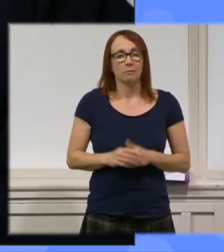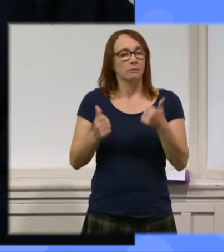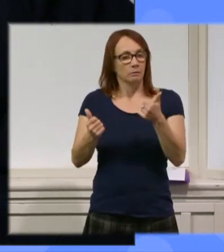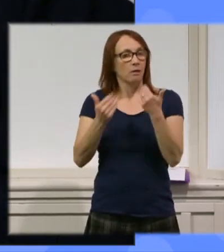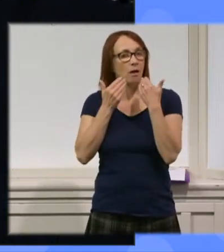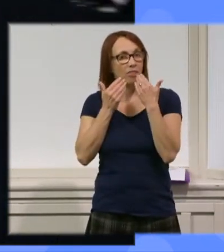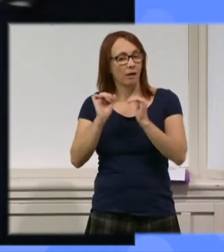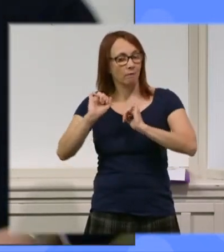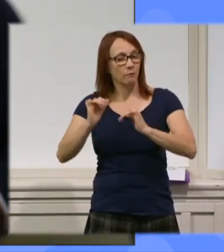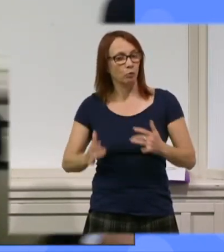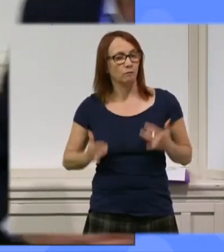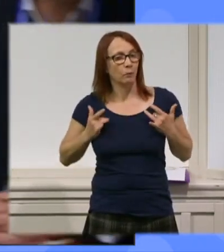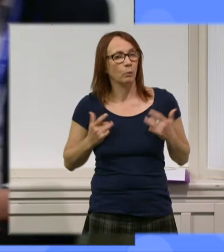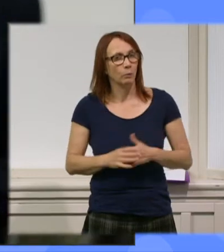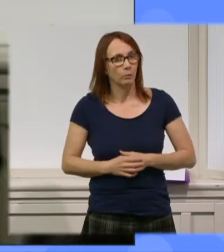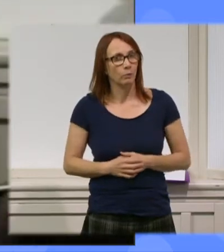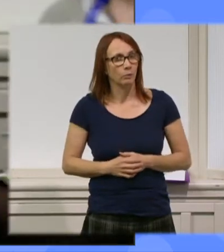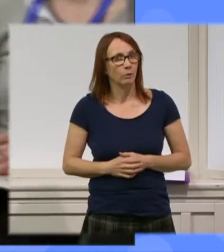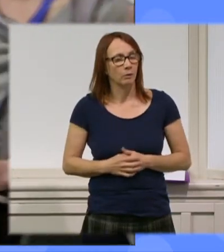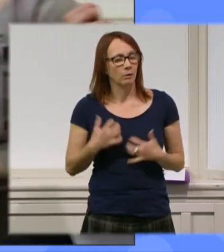perspectives on that there's a lot of food for thought